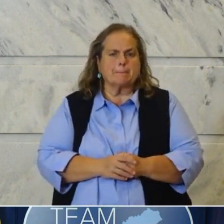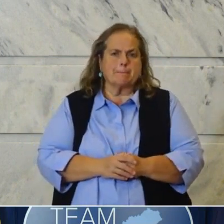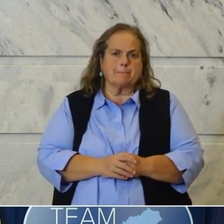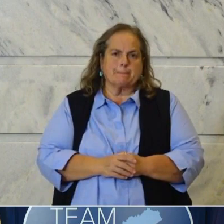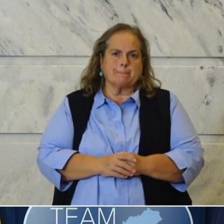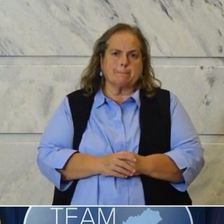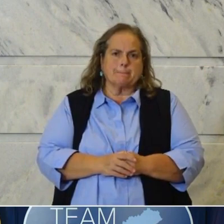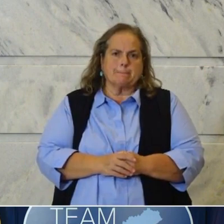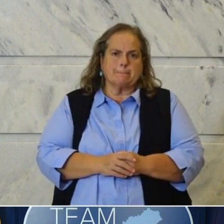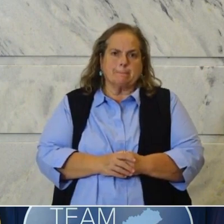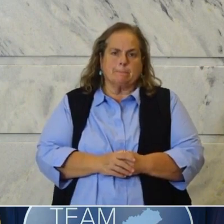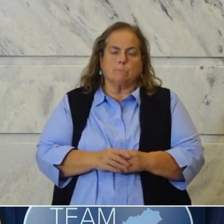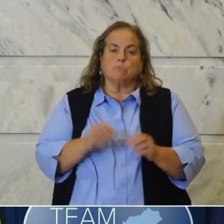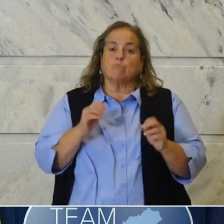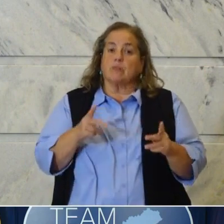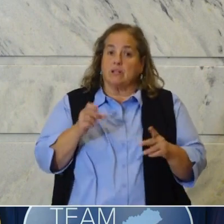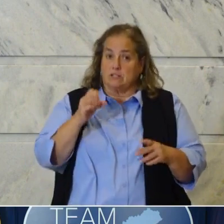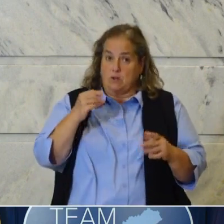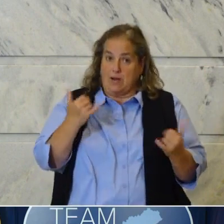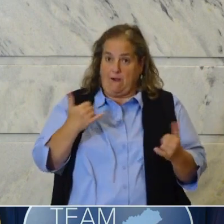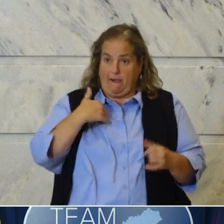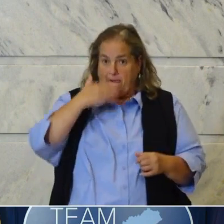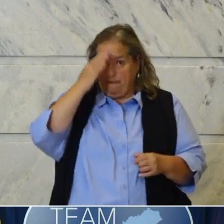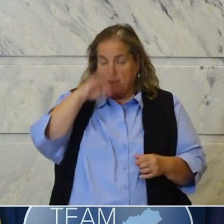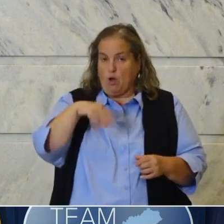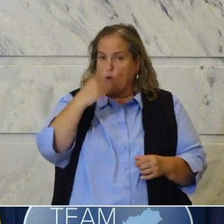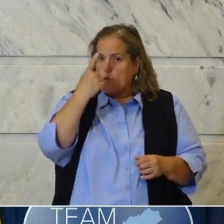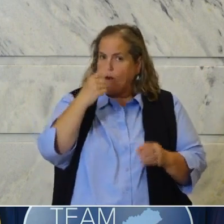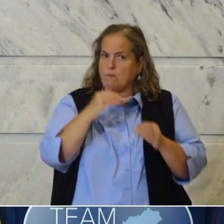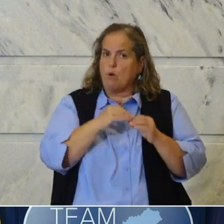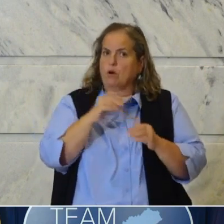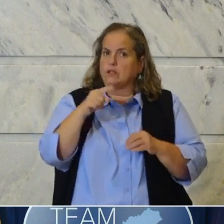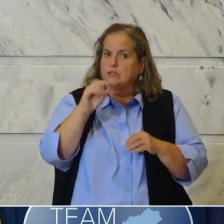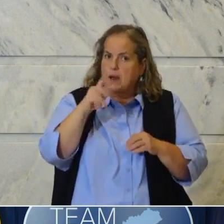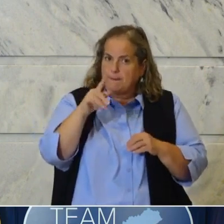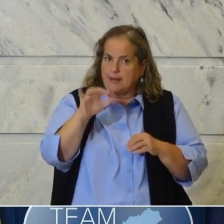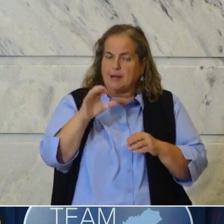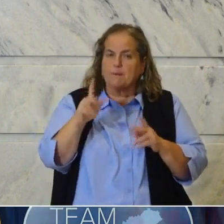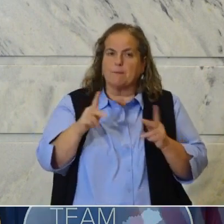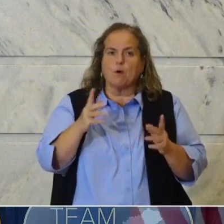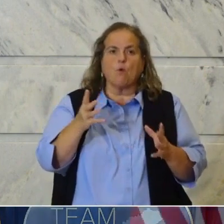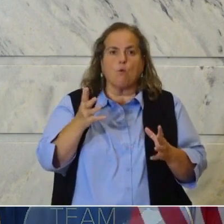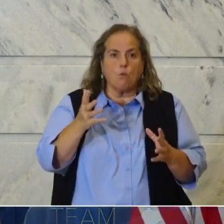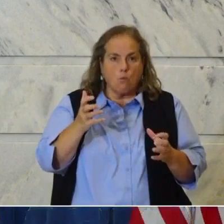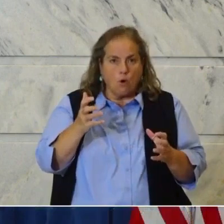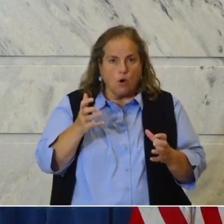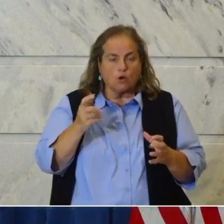All right, so I know there is one more topic that people want to hear from a